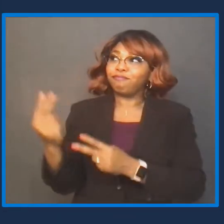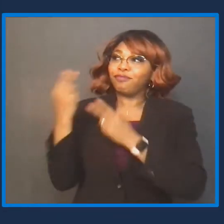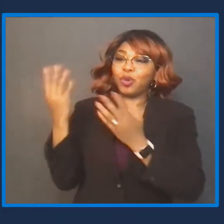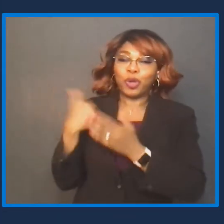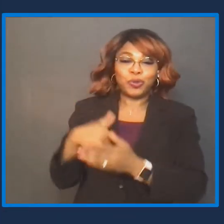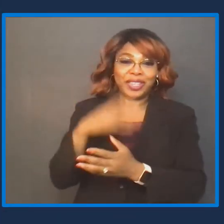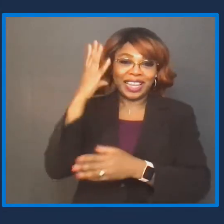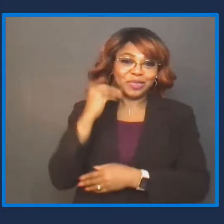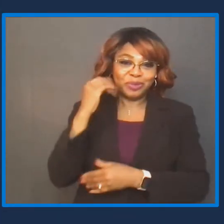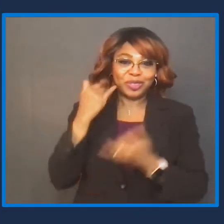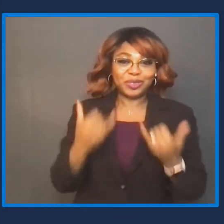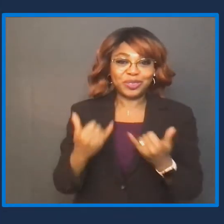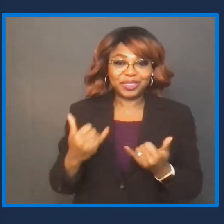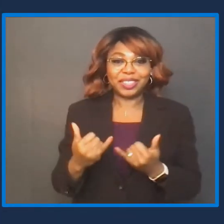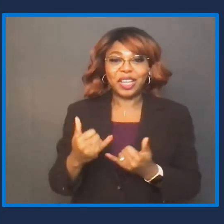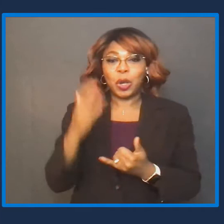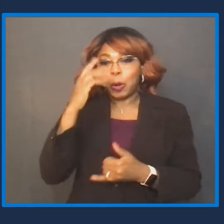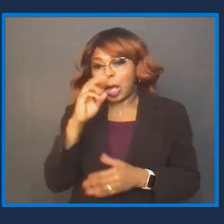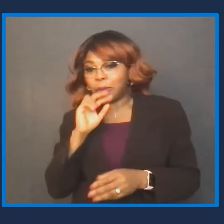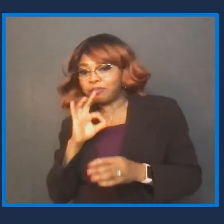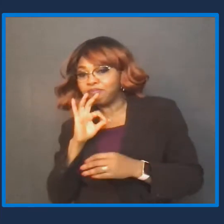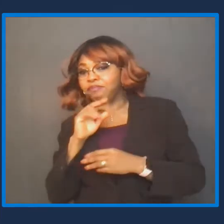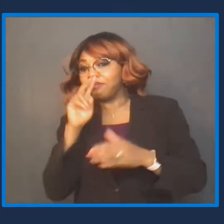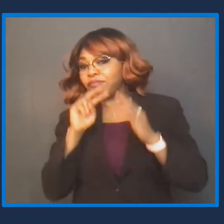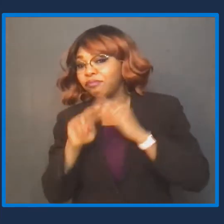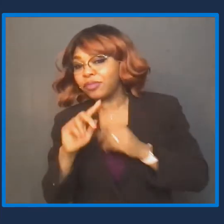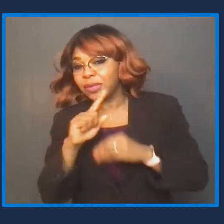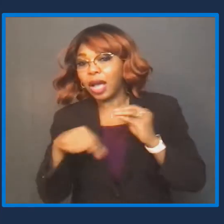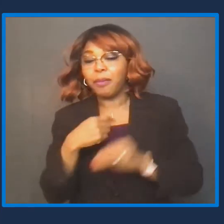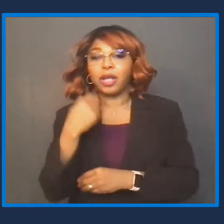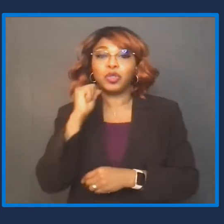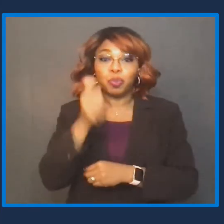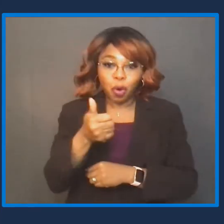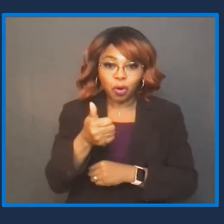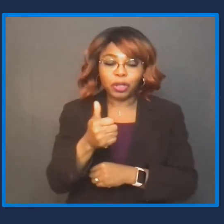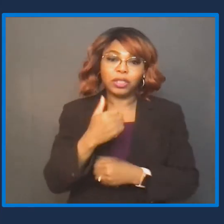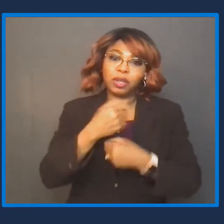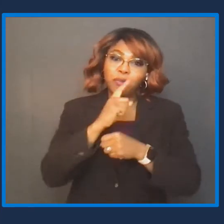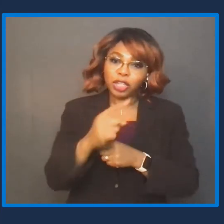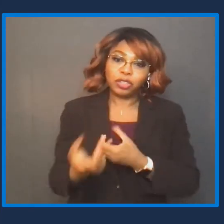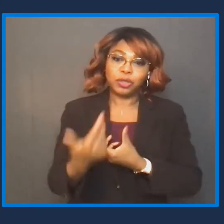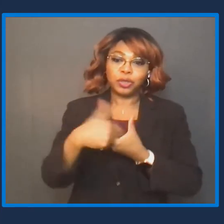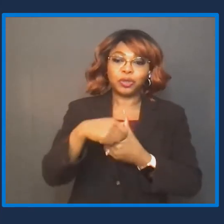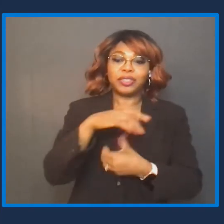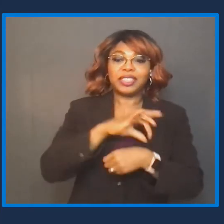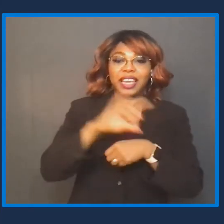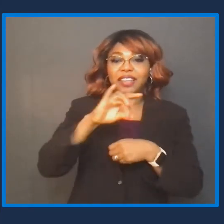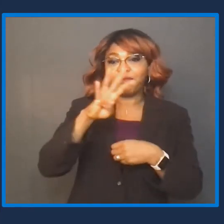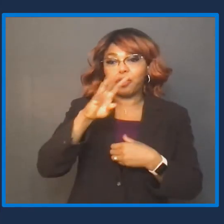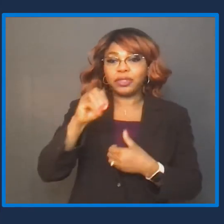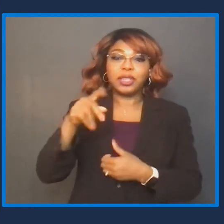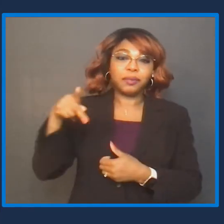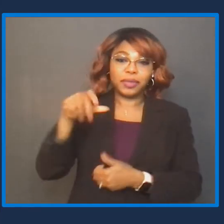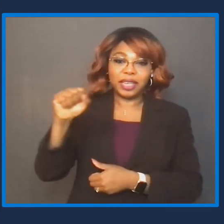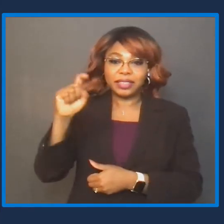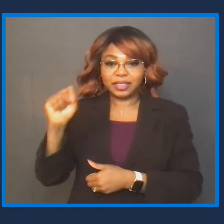We'll get a little sneak peak about tomorrow. So be sure to join us at 8:40 tomorrow Pacific time for day two.